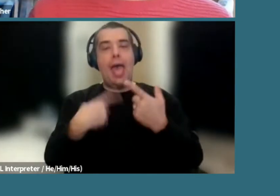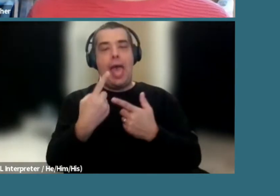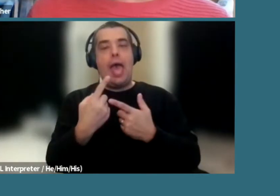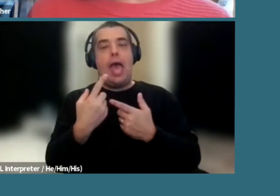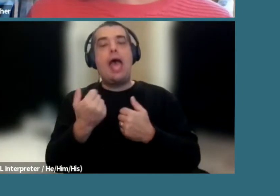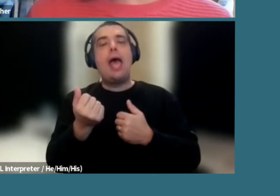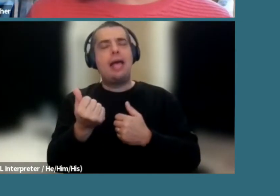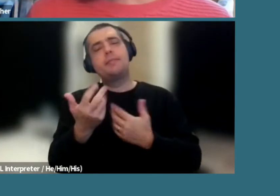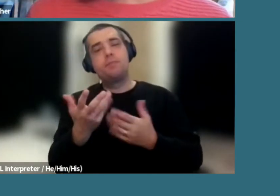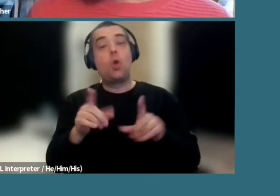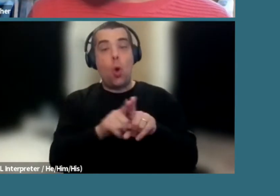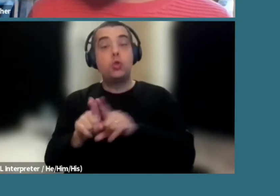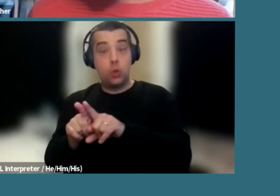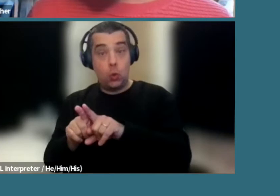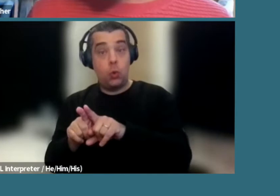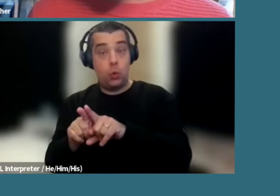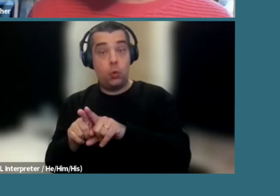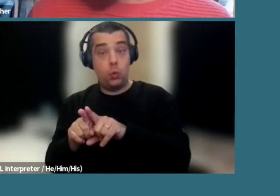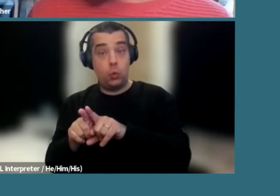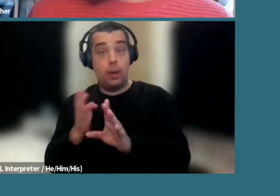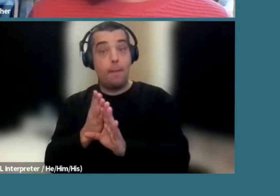And also before you start to talk about